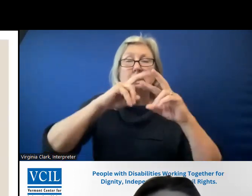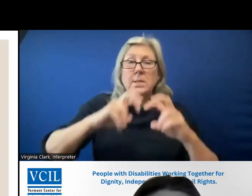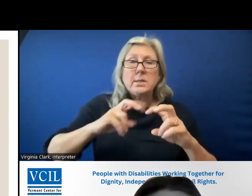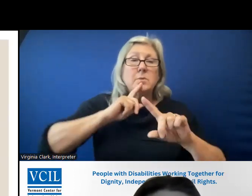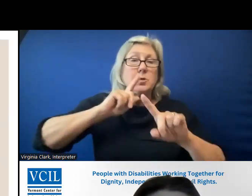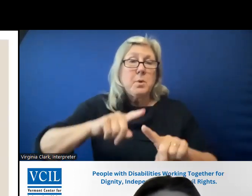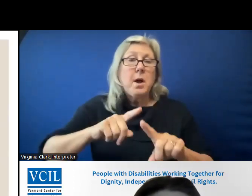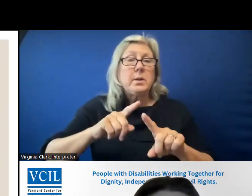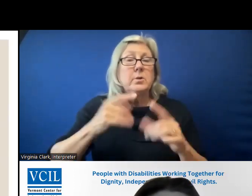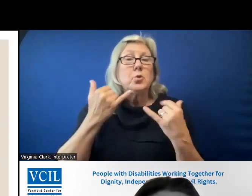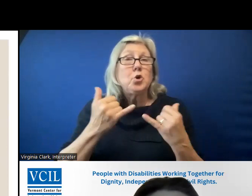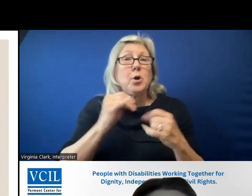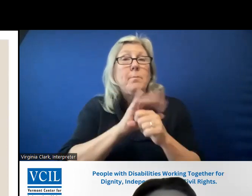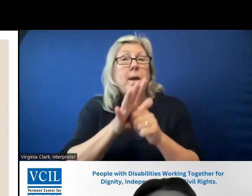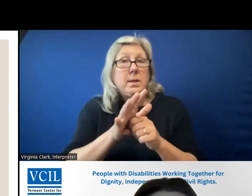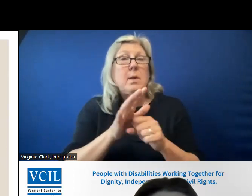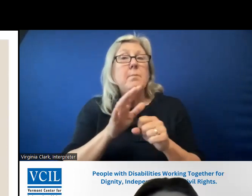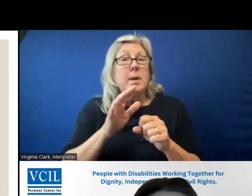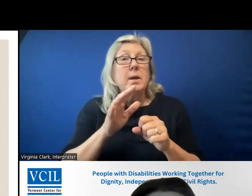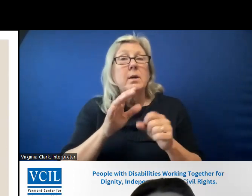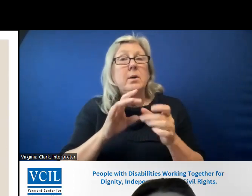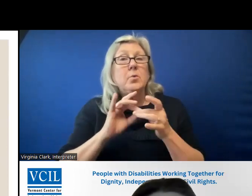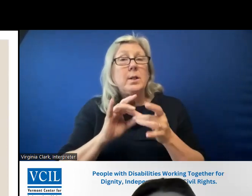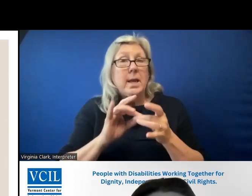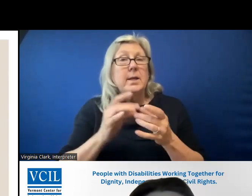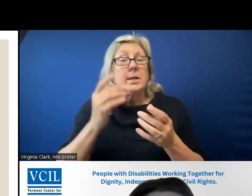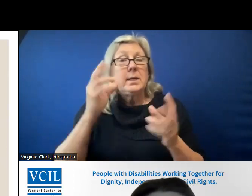to the current pandemic related issues, Vermonters with disabilities are experiencing including